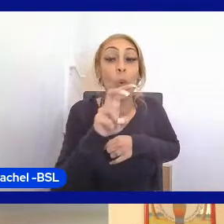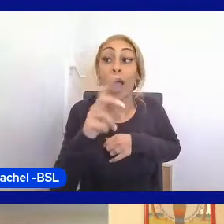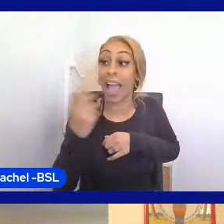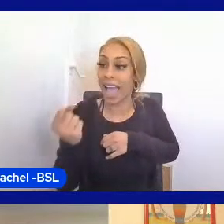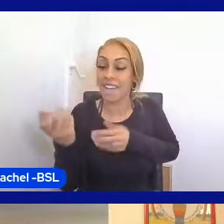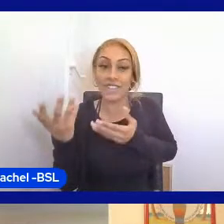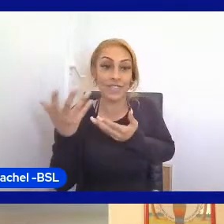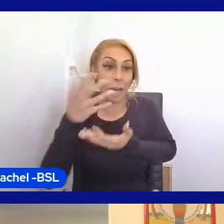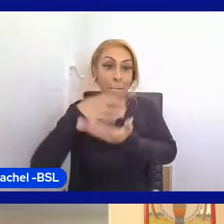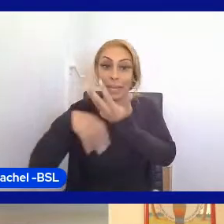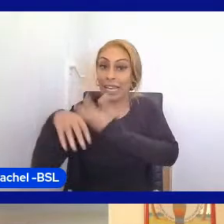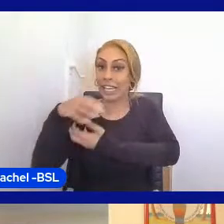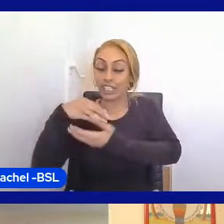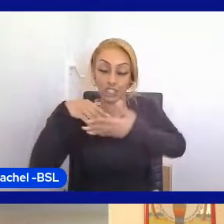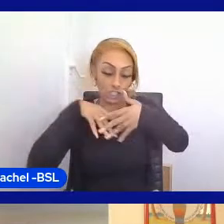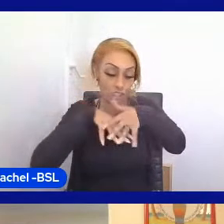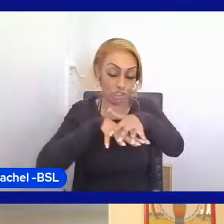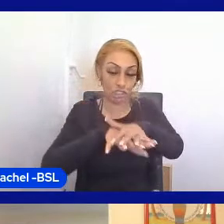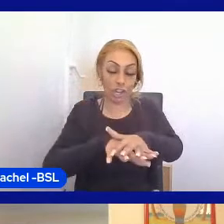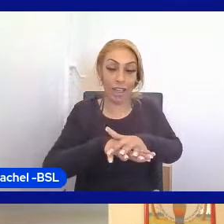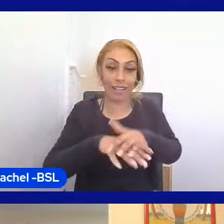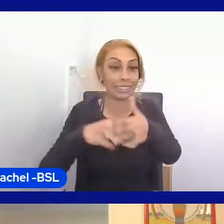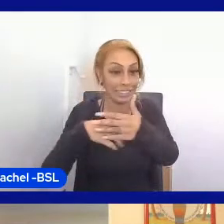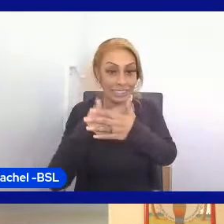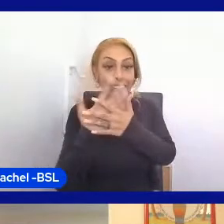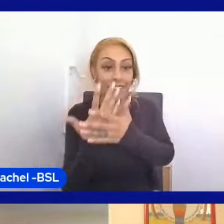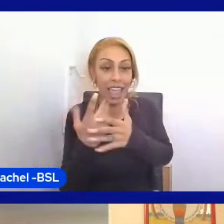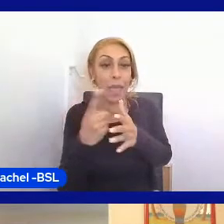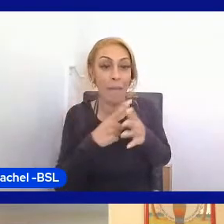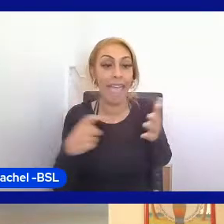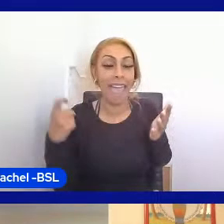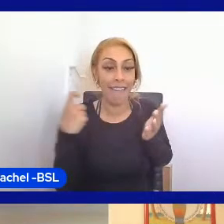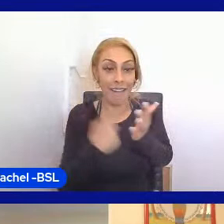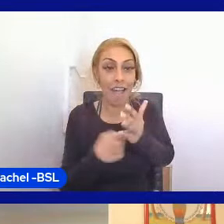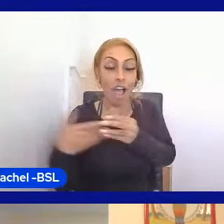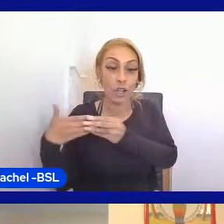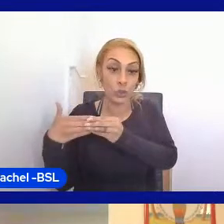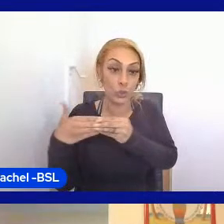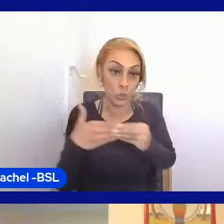map will do is communicate, and provide virtual technology,